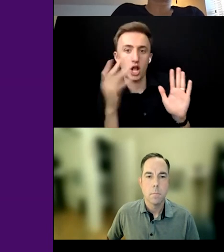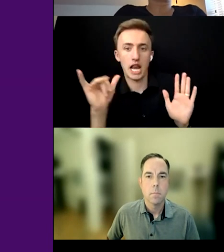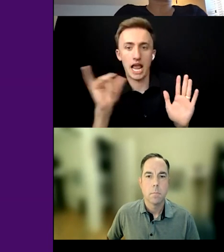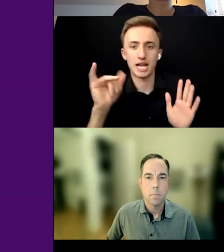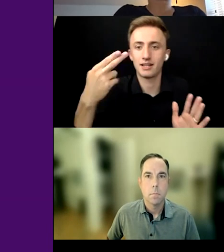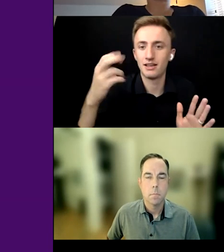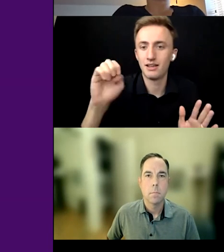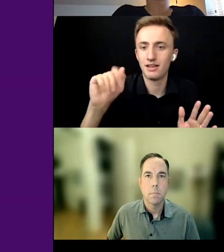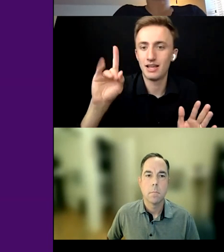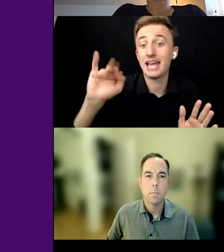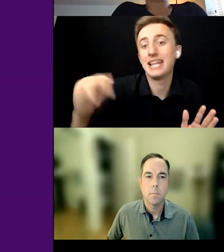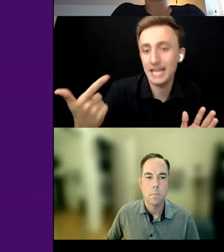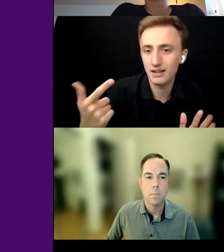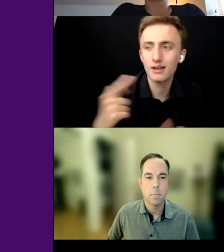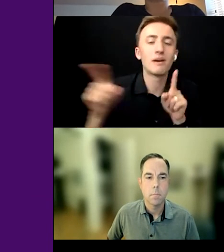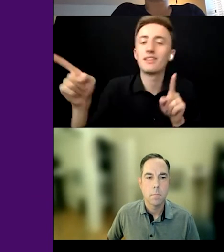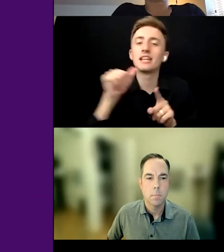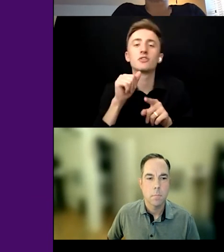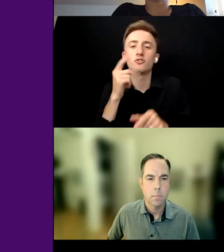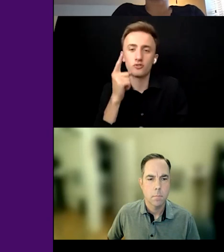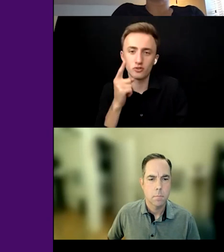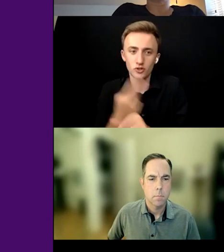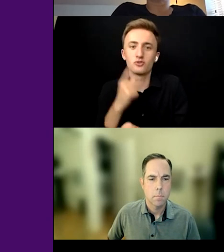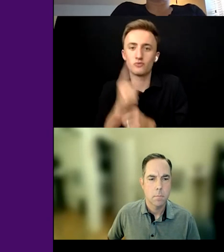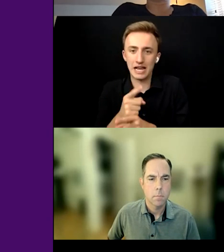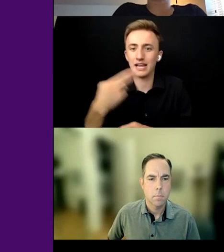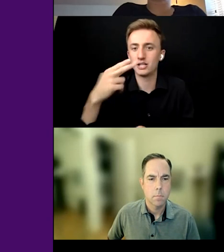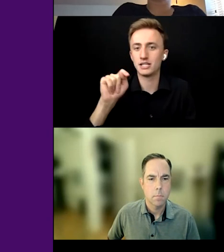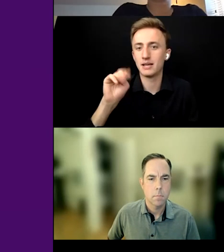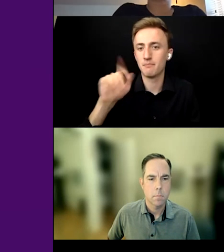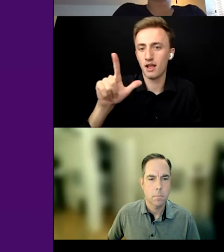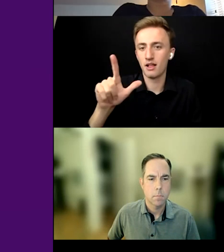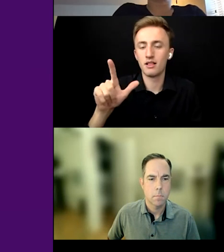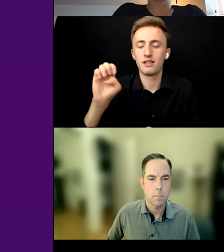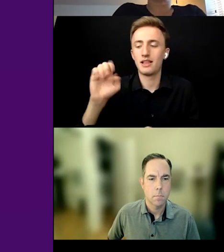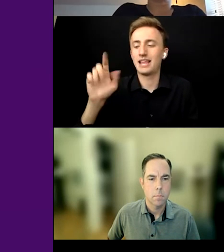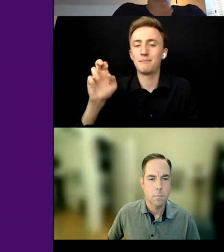but they have not actually used the right HTML elements, the idea of the future is that it is